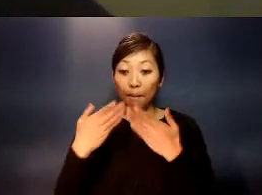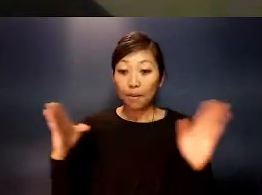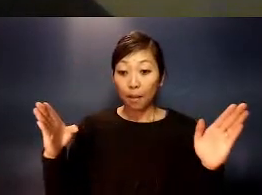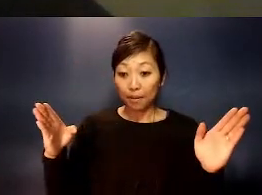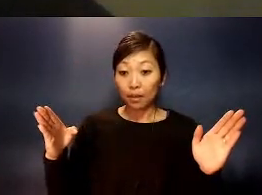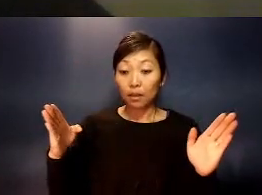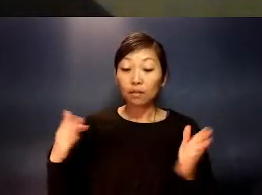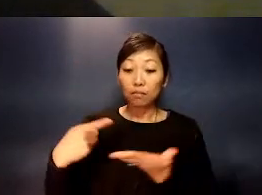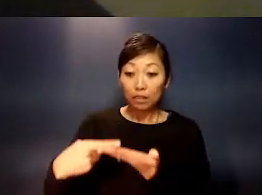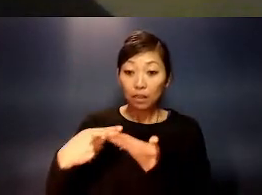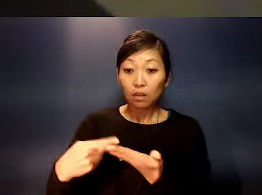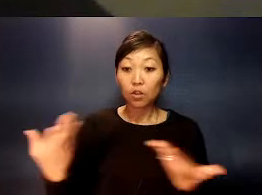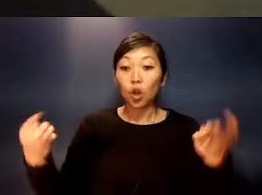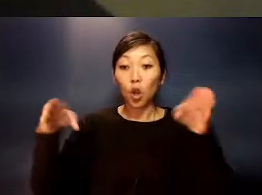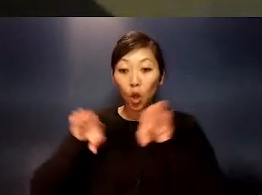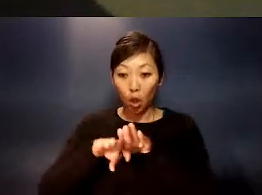IT IS -- LET'S CALL IT A LITTLE BEFORE 8:55 SO WE